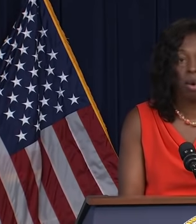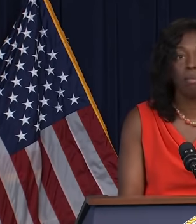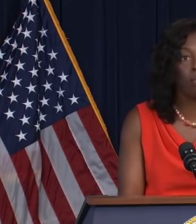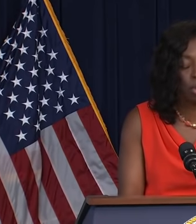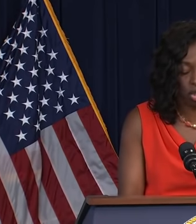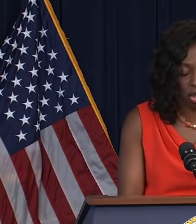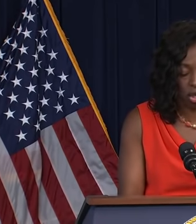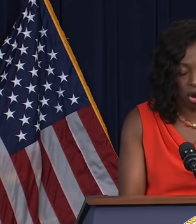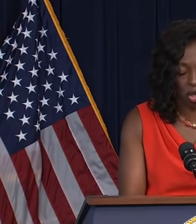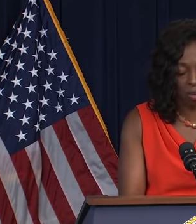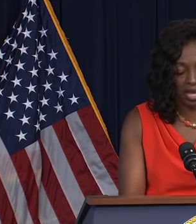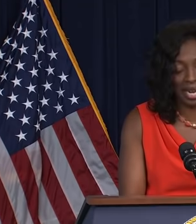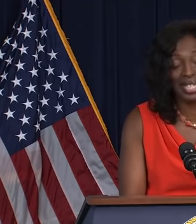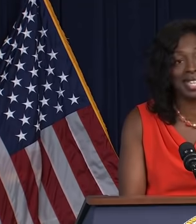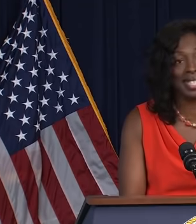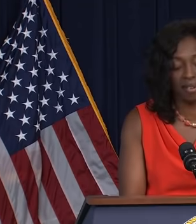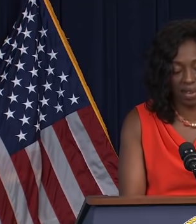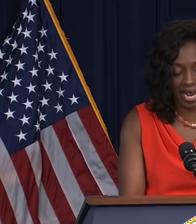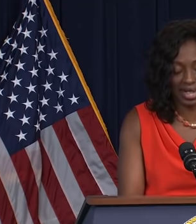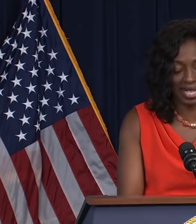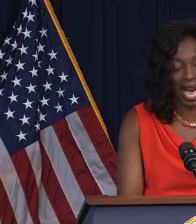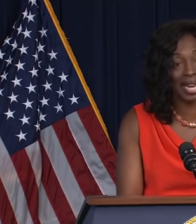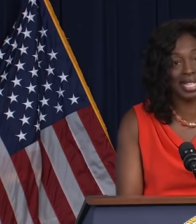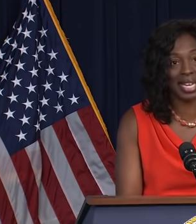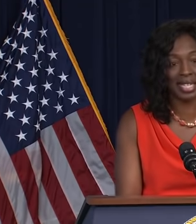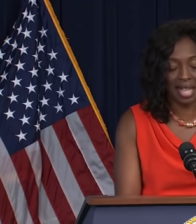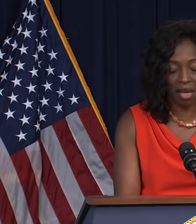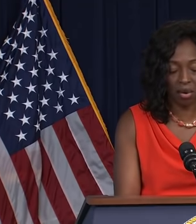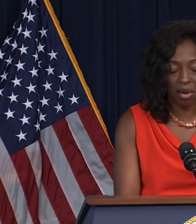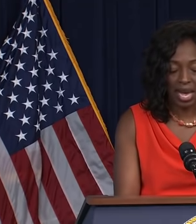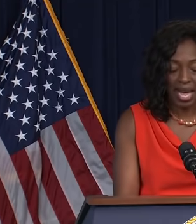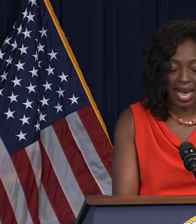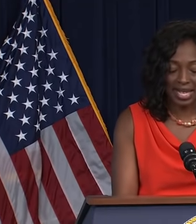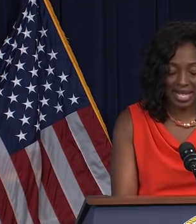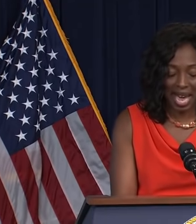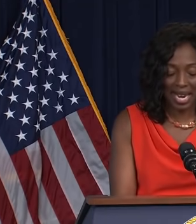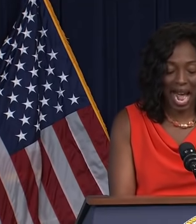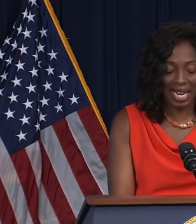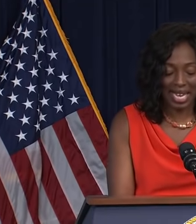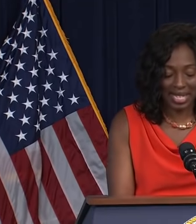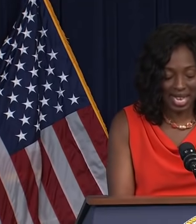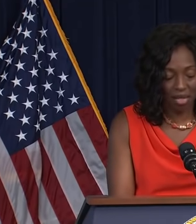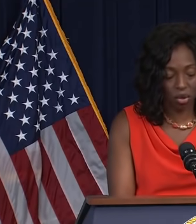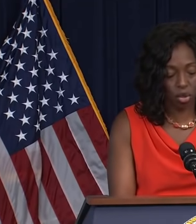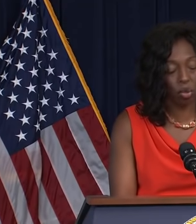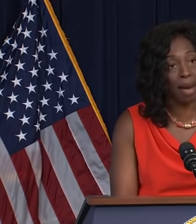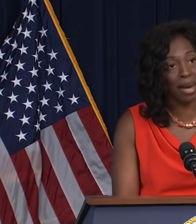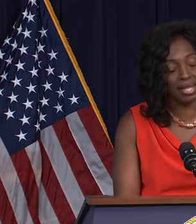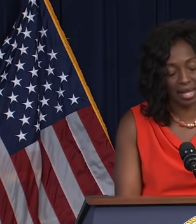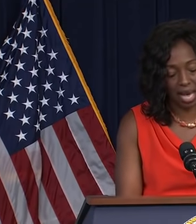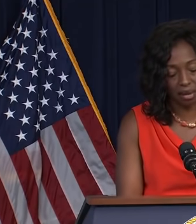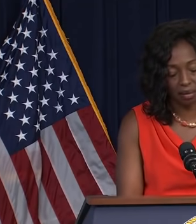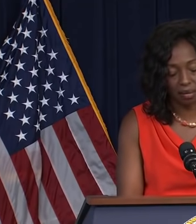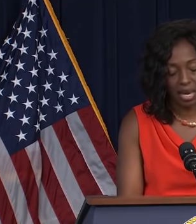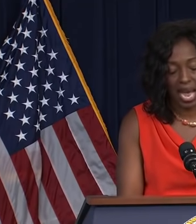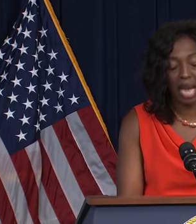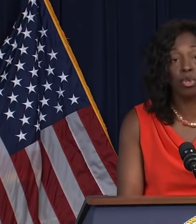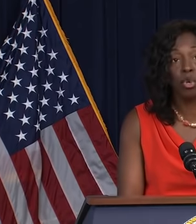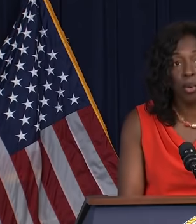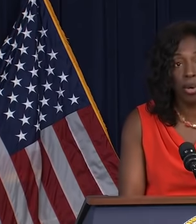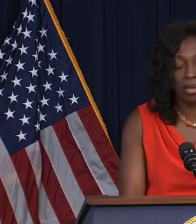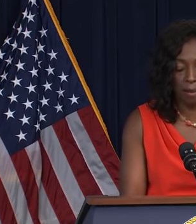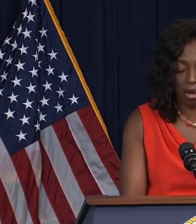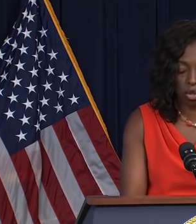consistent. Feedback without